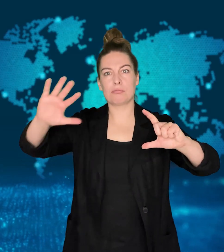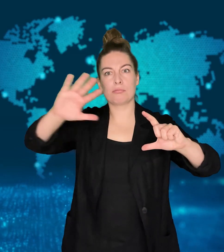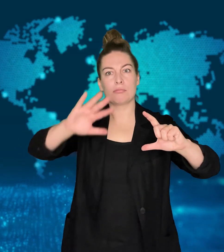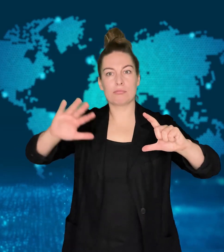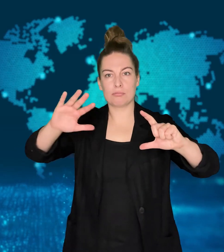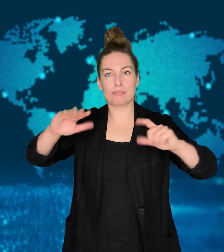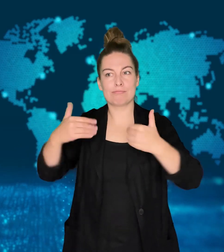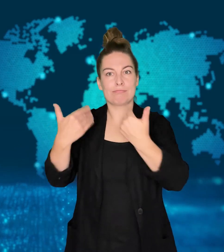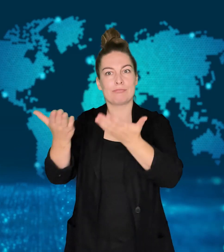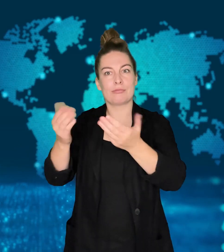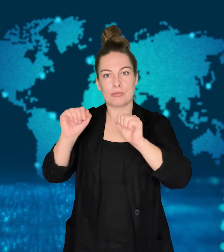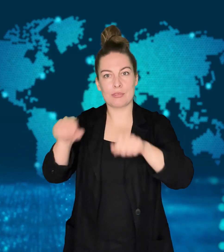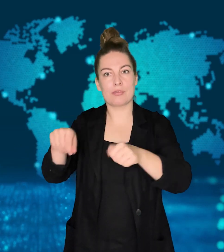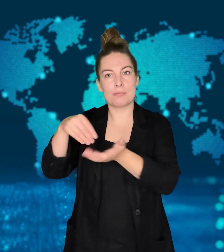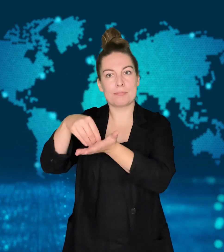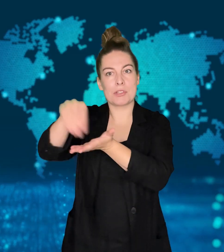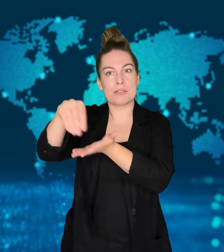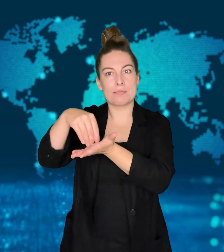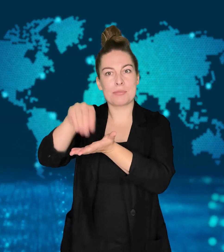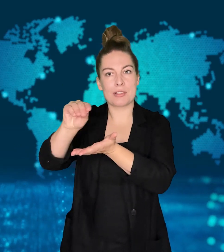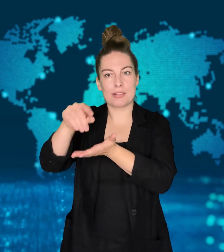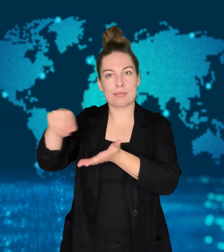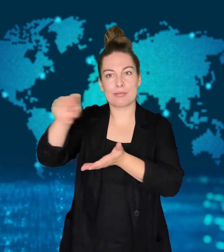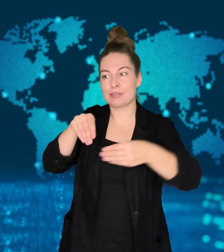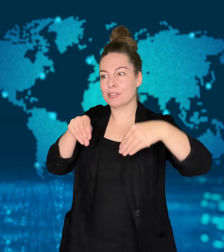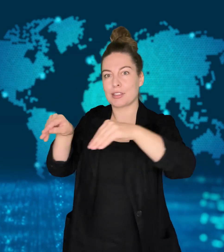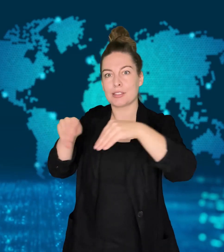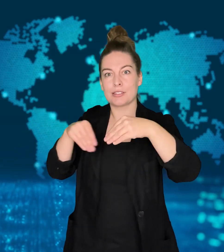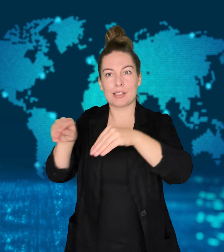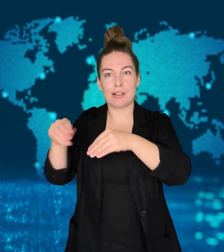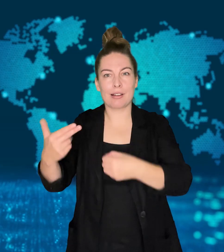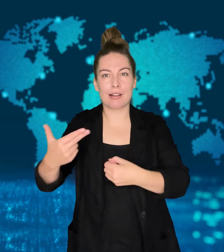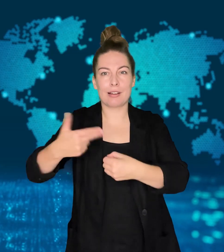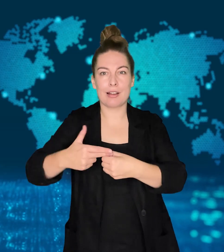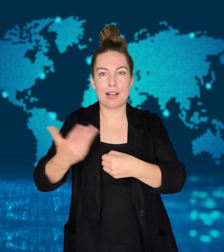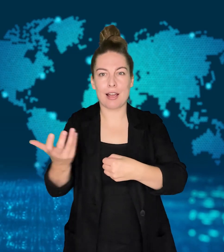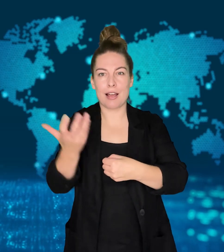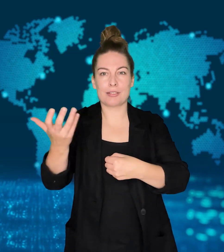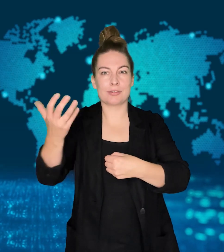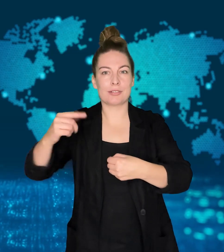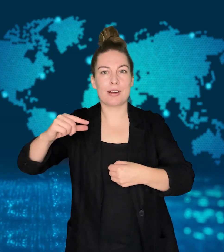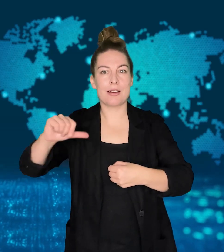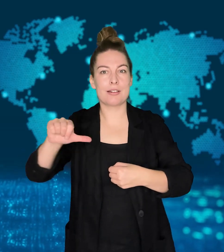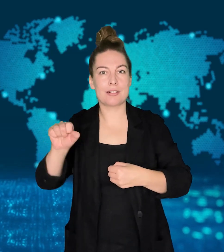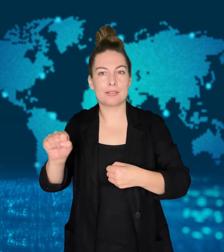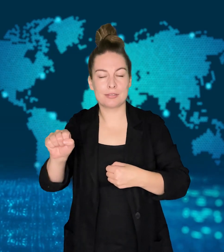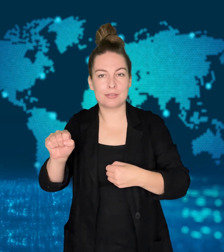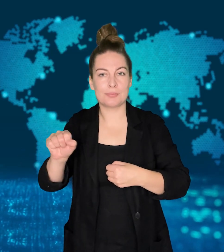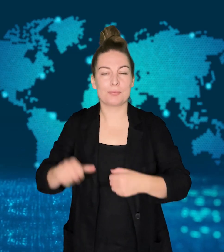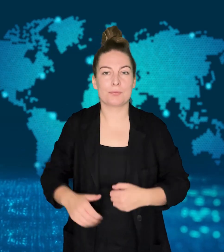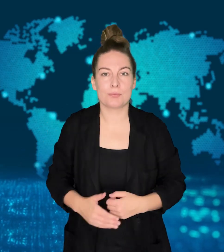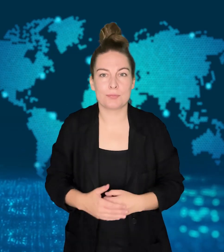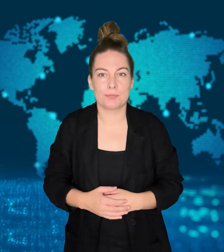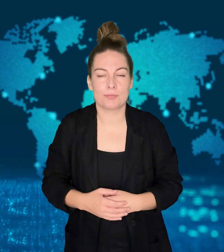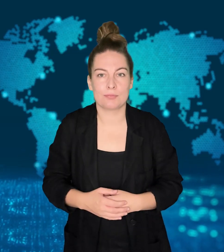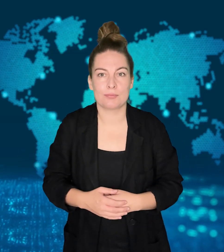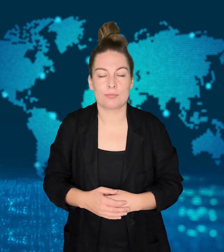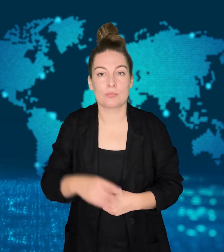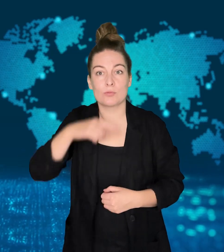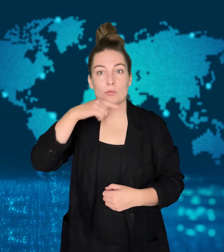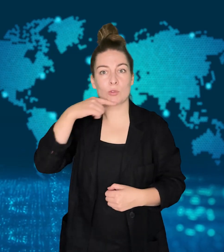Russia's media does not call the battles in Ukraine a "war,"